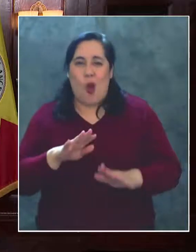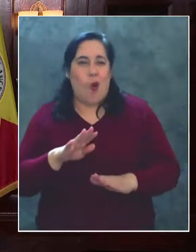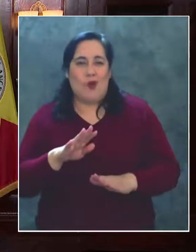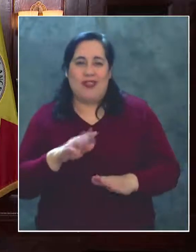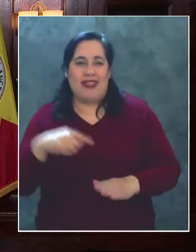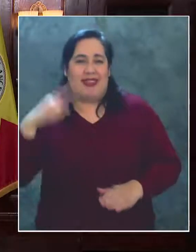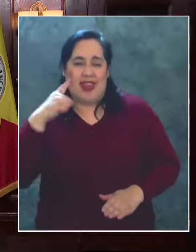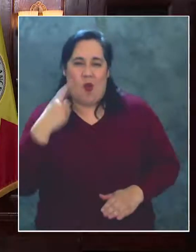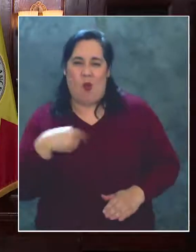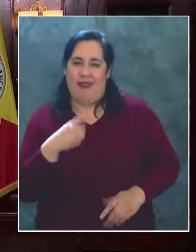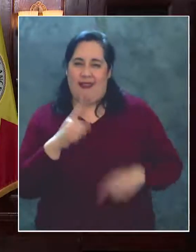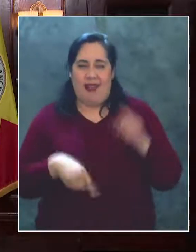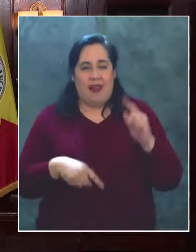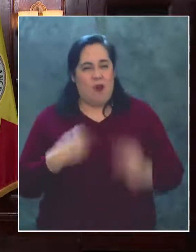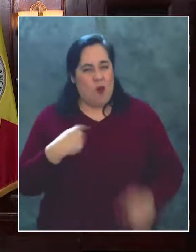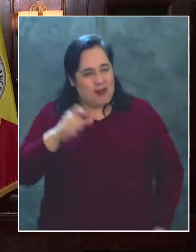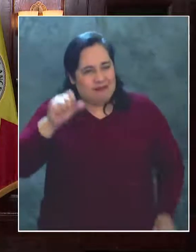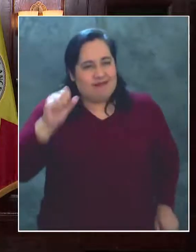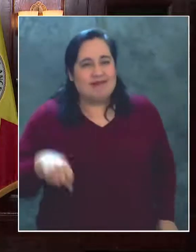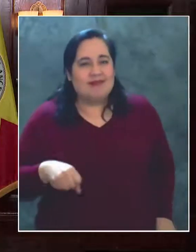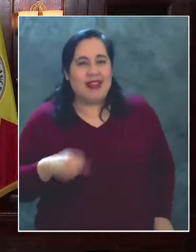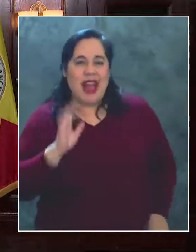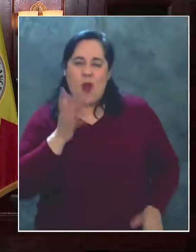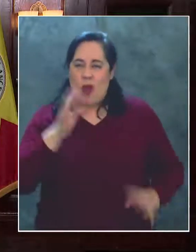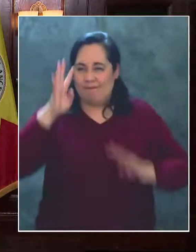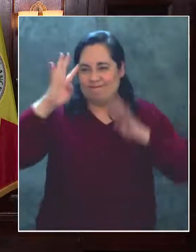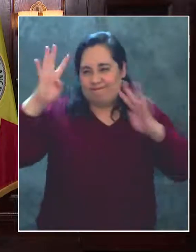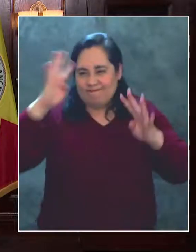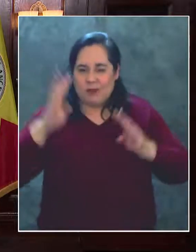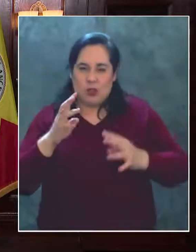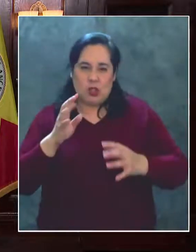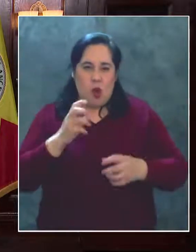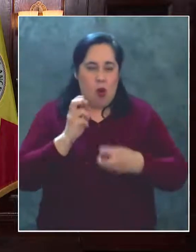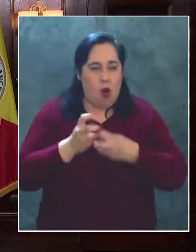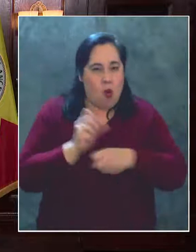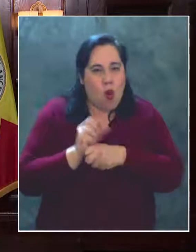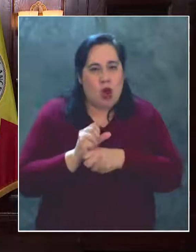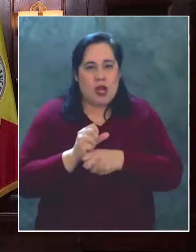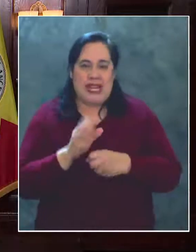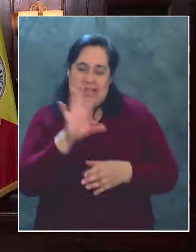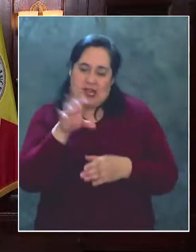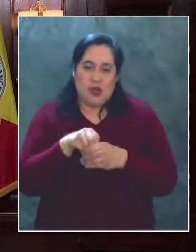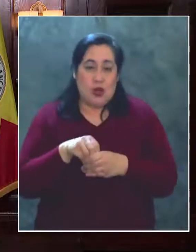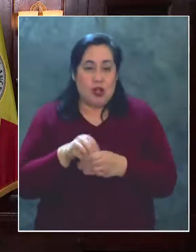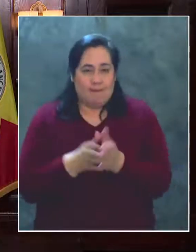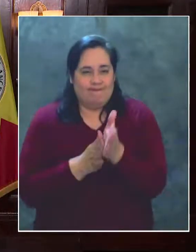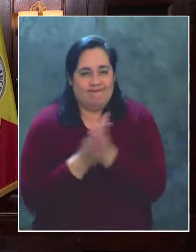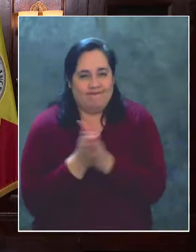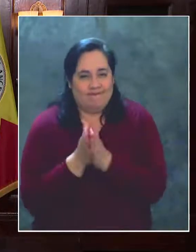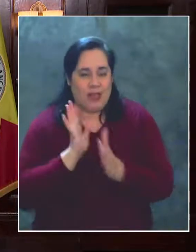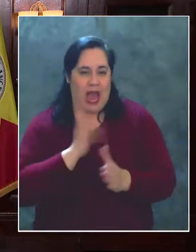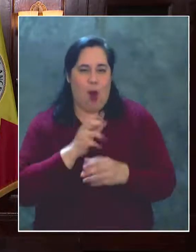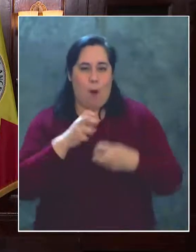THE LAST FEW MONTHS, DON'T BET AGAINST L.A. AND THE INCLUSION THAT OUR PROBLEM SOLVERS BRING TO OUR JOB.